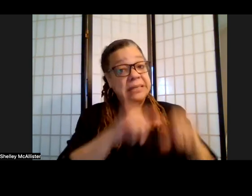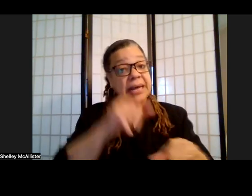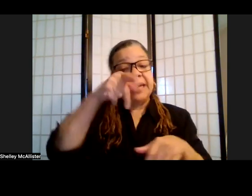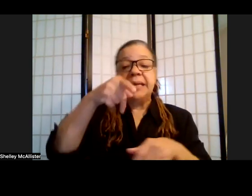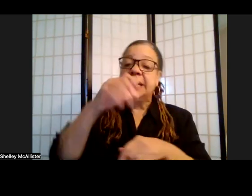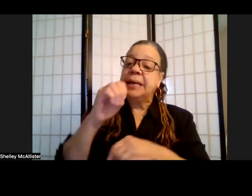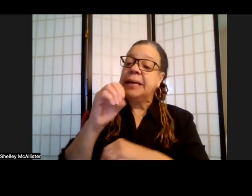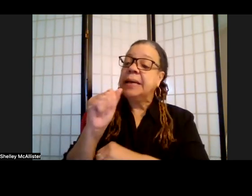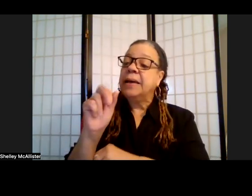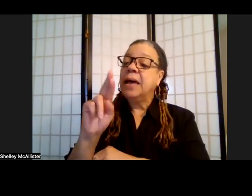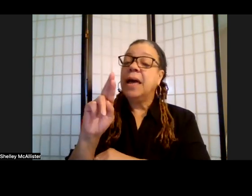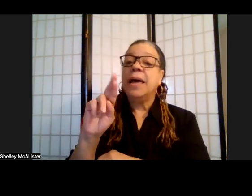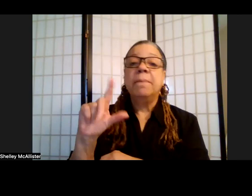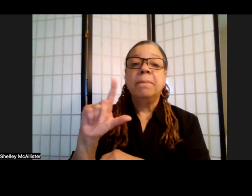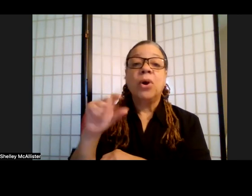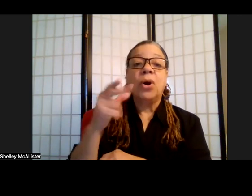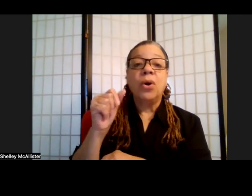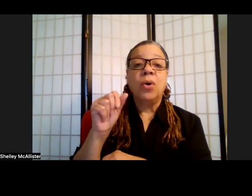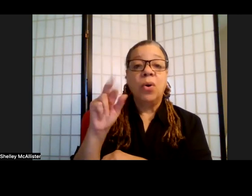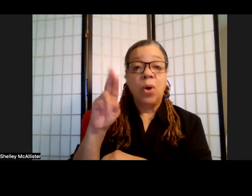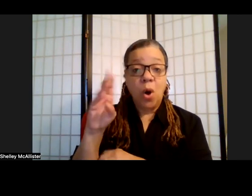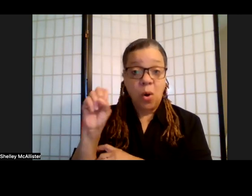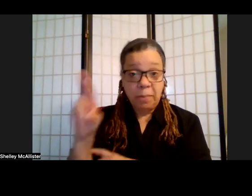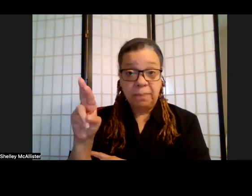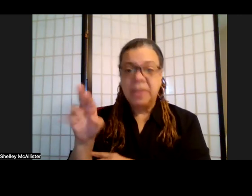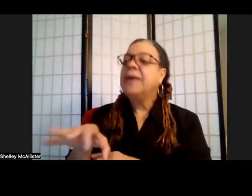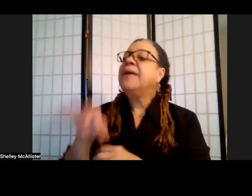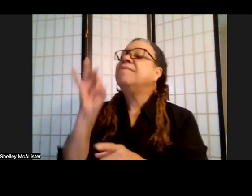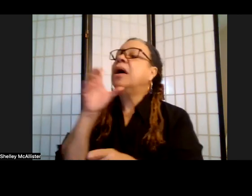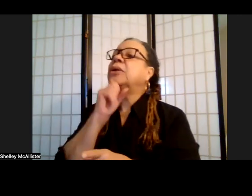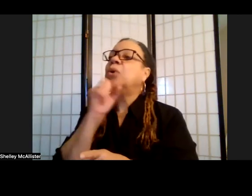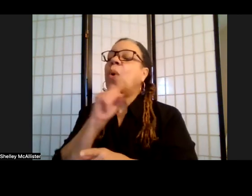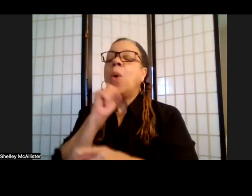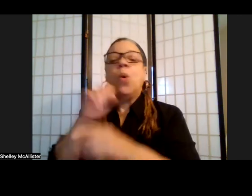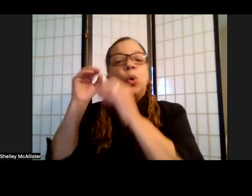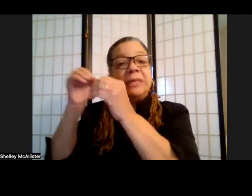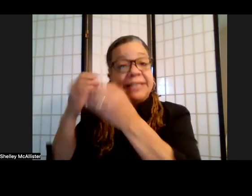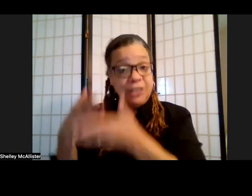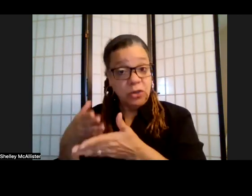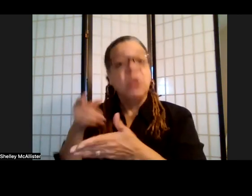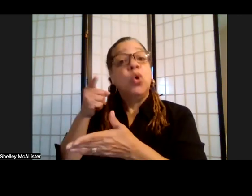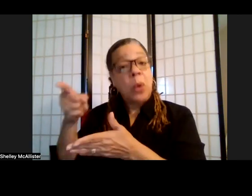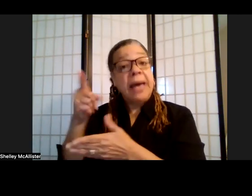he located an Old Harvard instructor, Claire Folsom, who was running a microbiology Lab at the University of Hawaii.